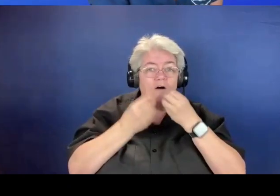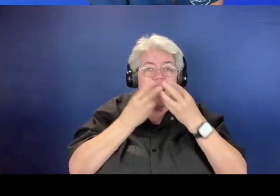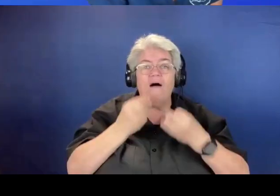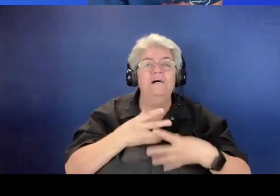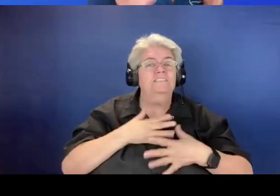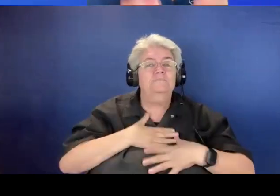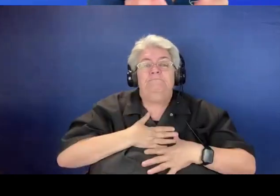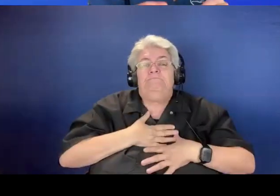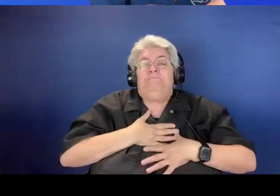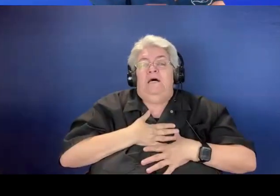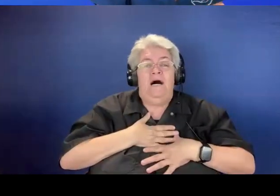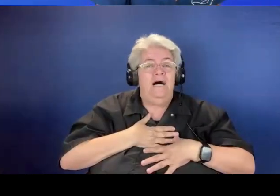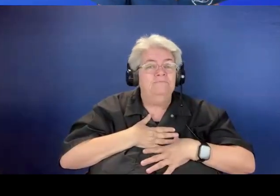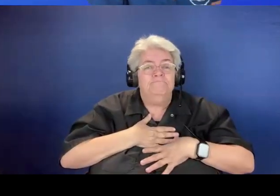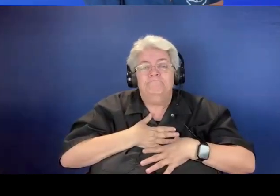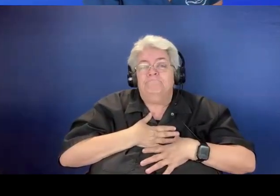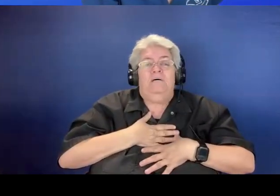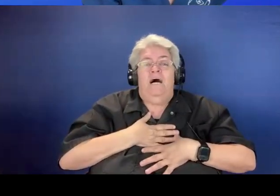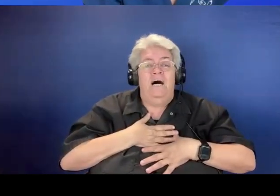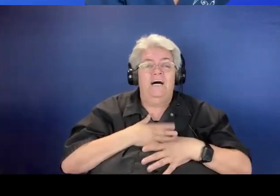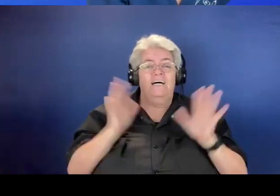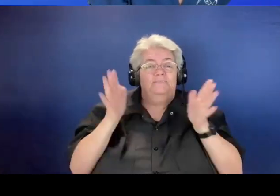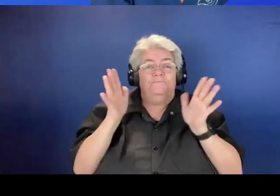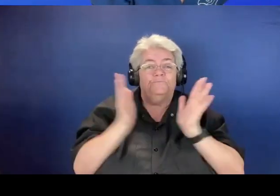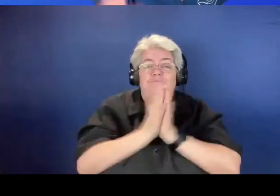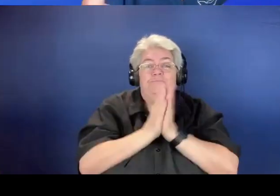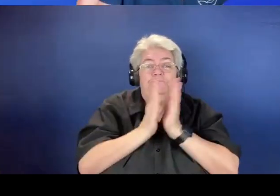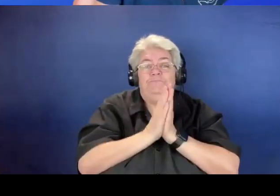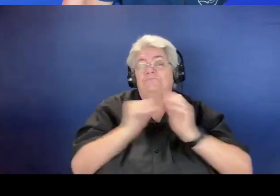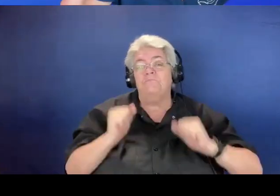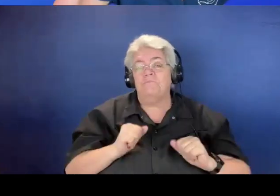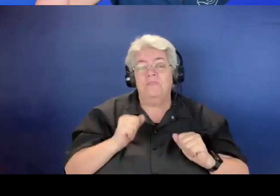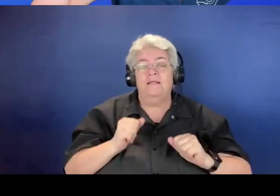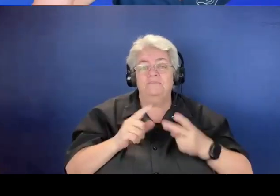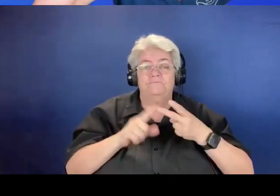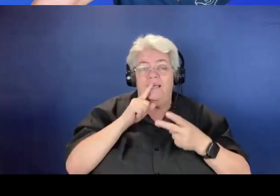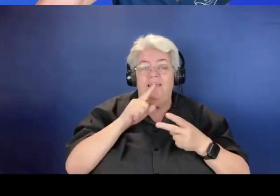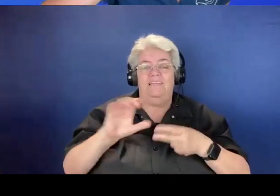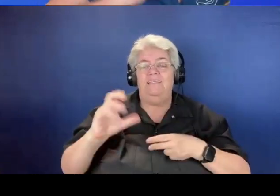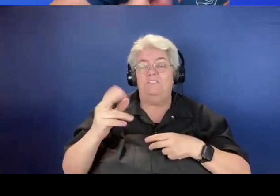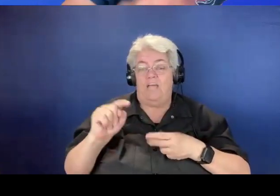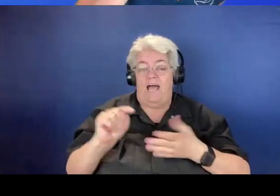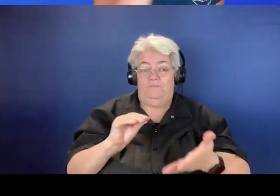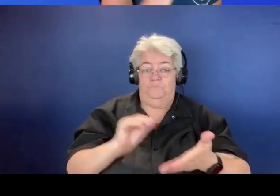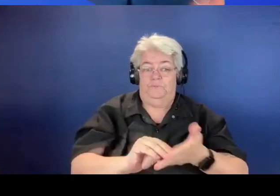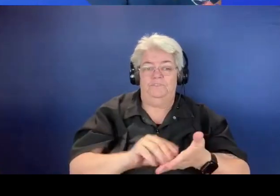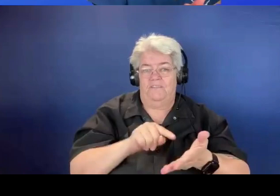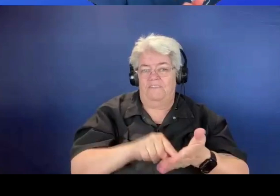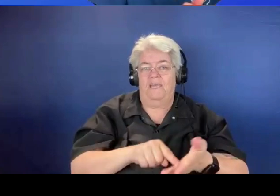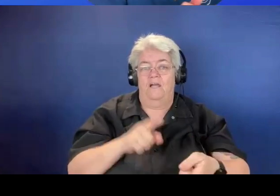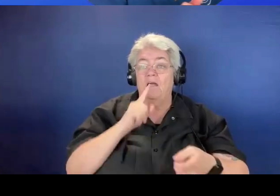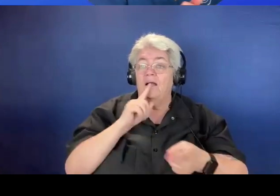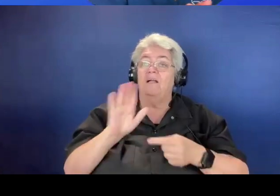love it so much. So good. So good. And I mentioned in the chat how a lot of the assessments that you guys talked